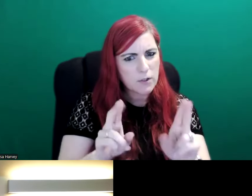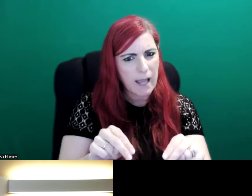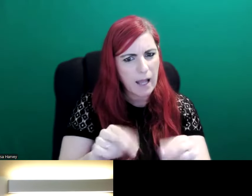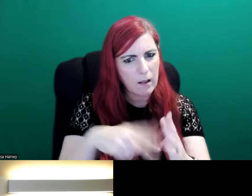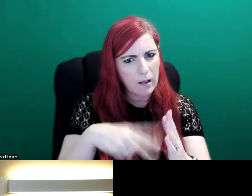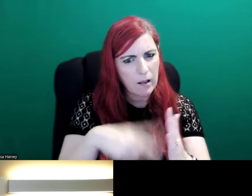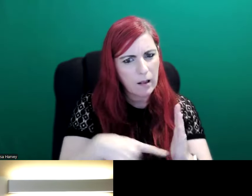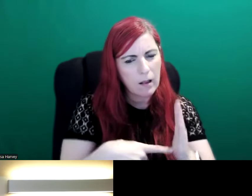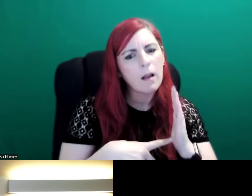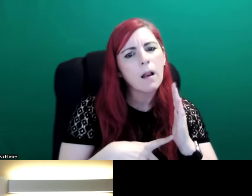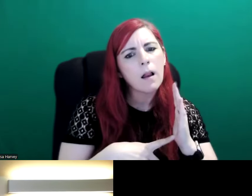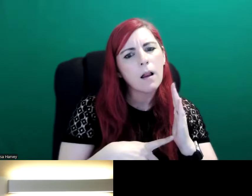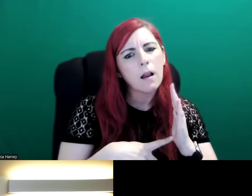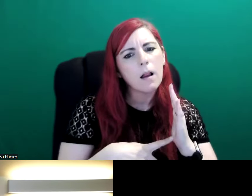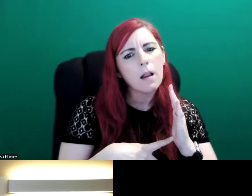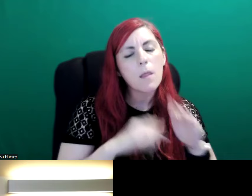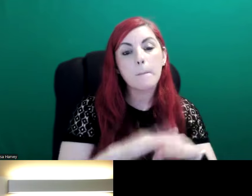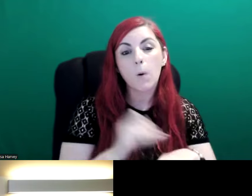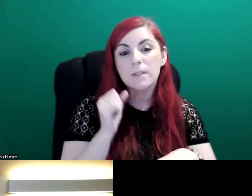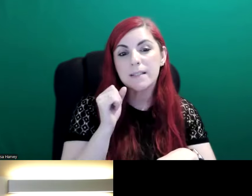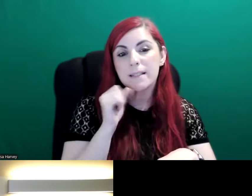Brendan Rooney: The easiest thing to do, well, if you want to read the original